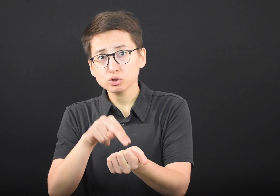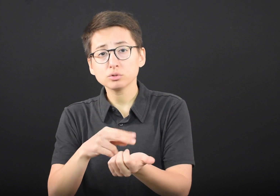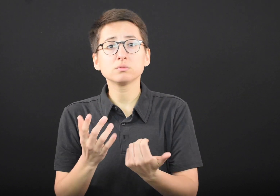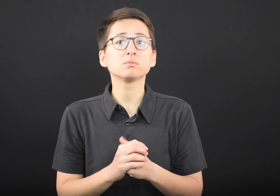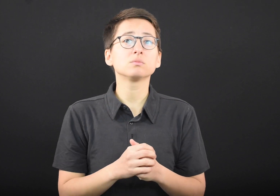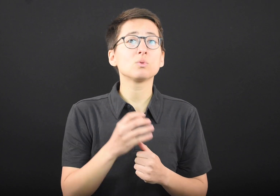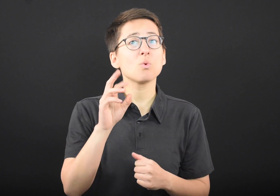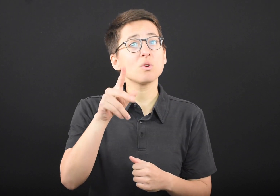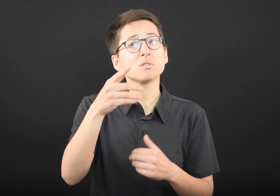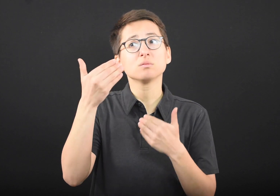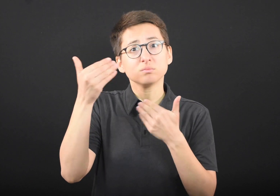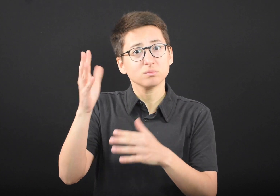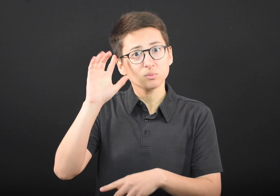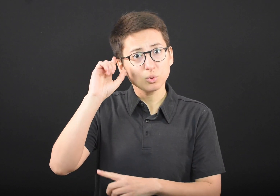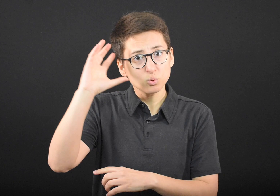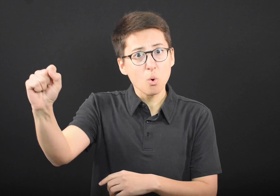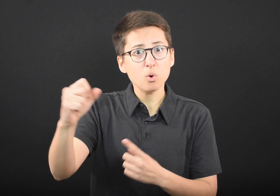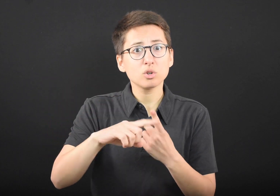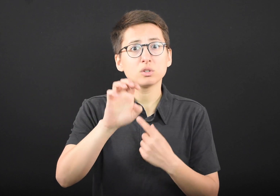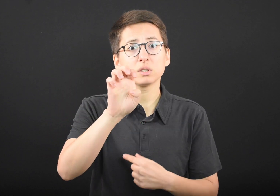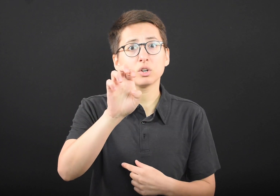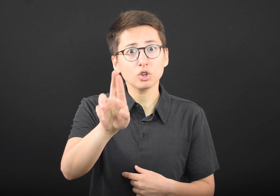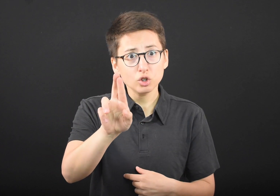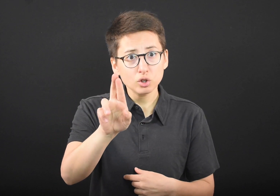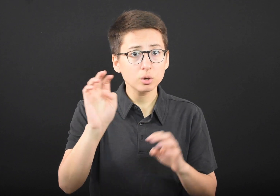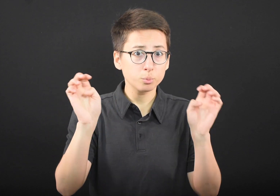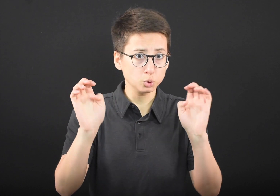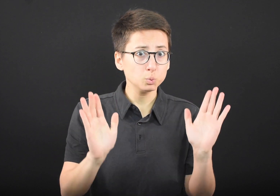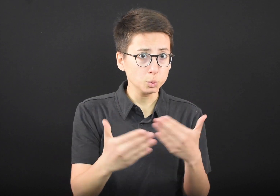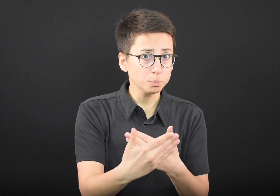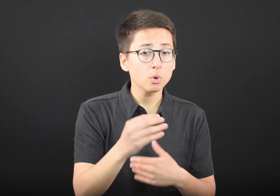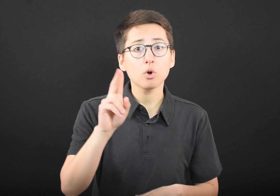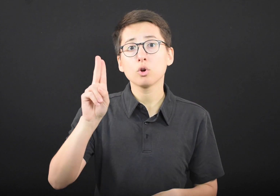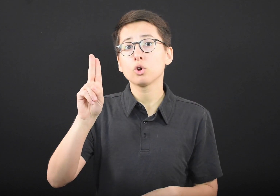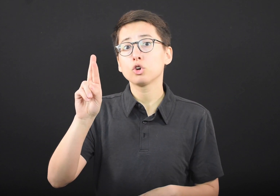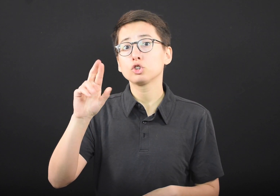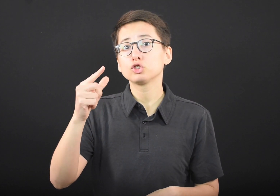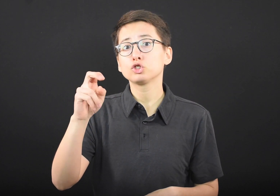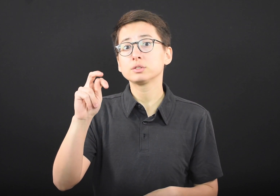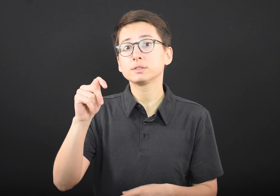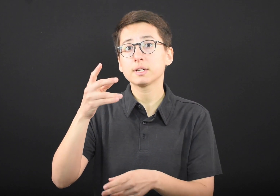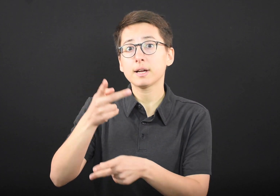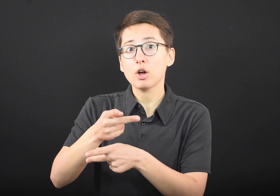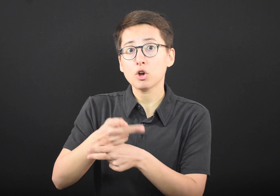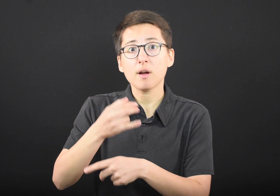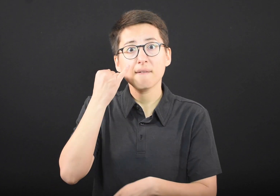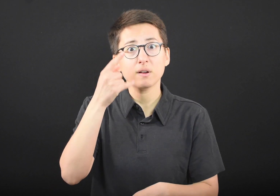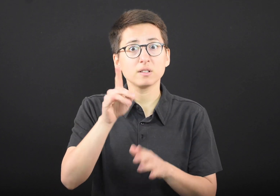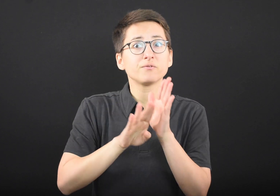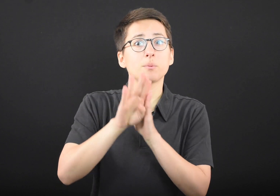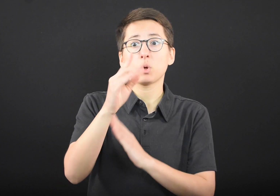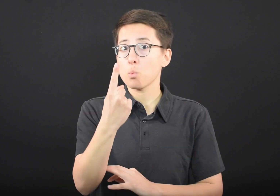or go to the emergency room or urgent care if you develop one or more of these symptoms.